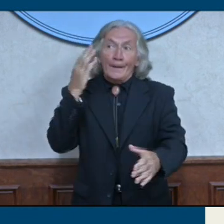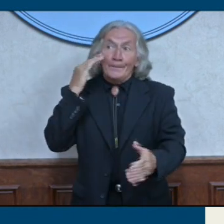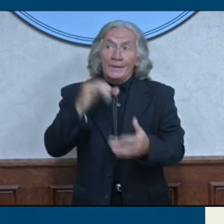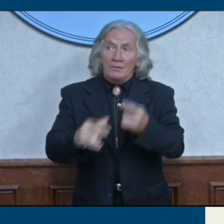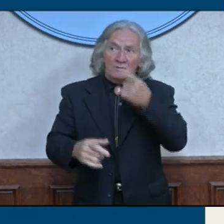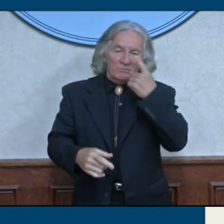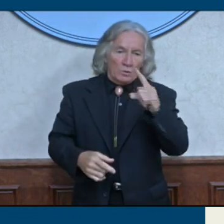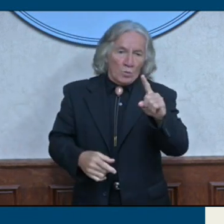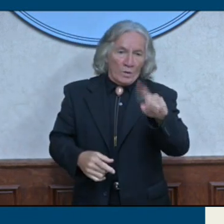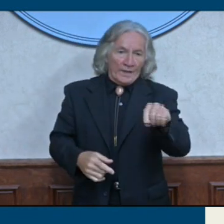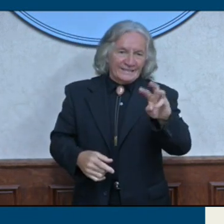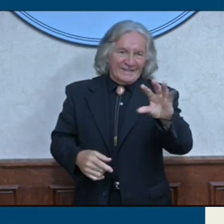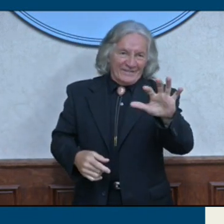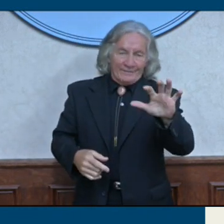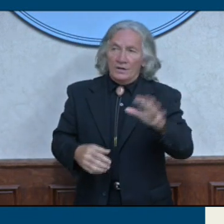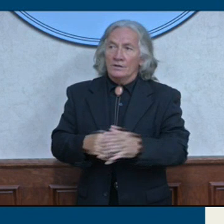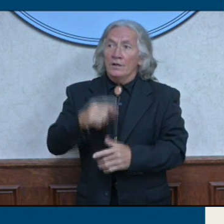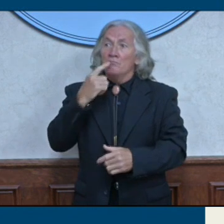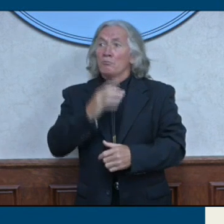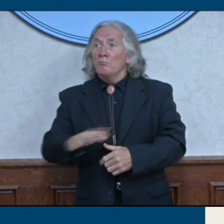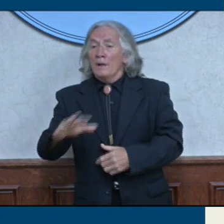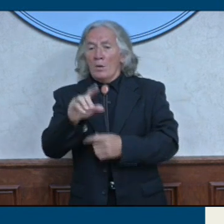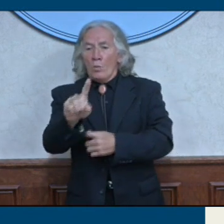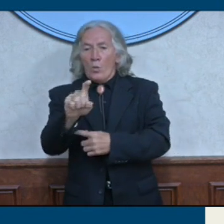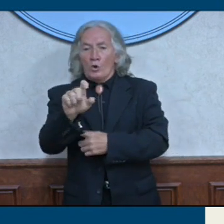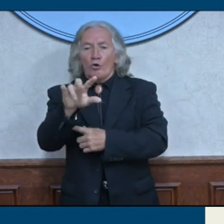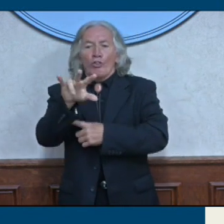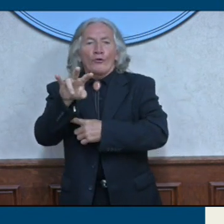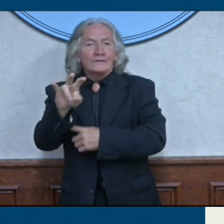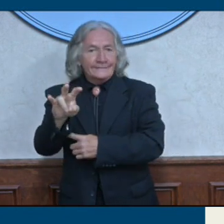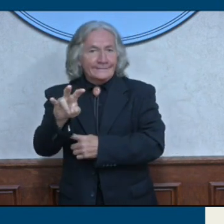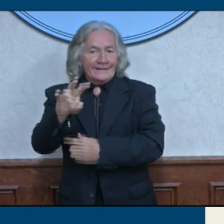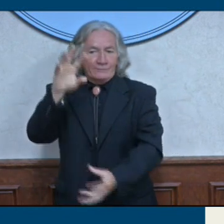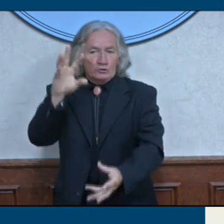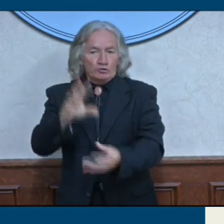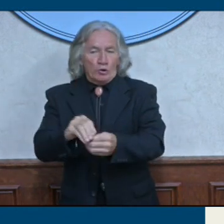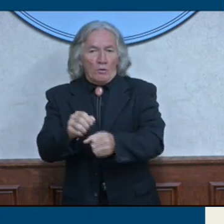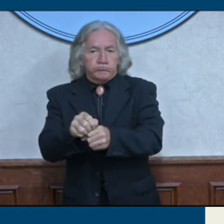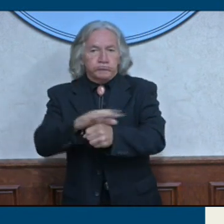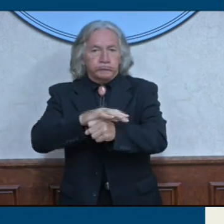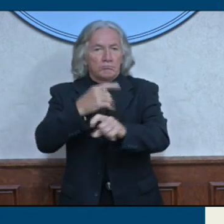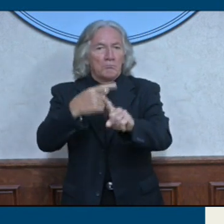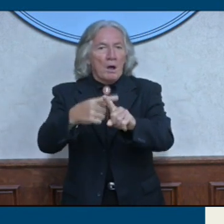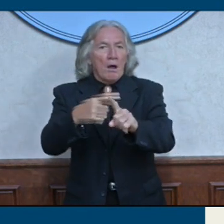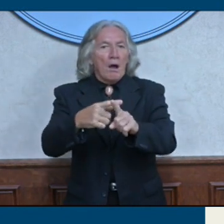ABOUT 910 THEIR TOTAL ICU BEDS AVAILABLE BECAUSE ONE 25 TOTAL